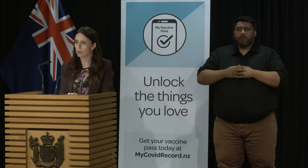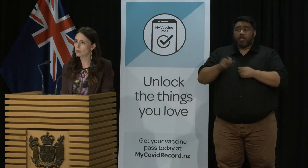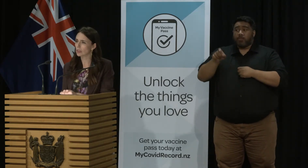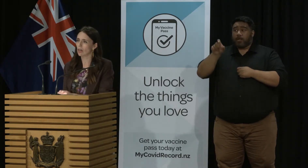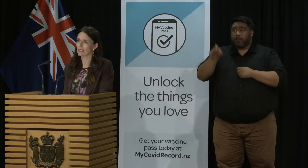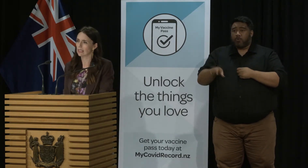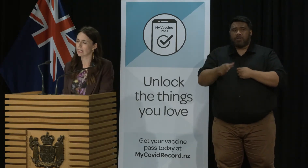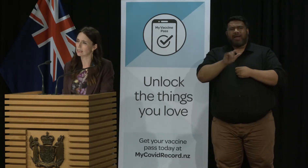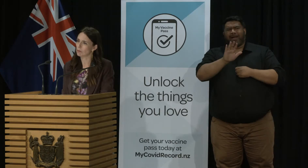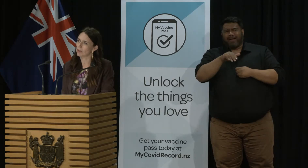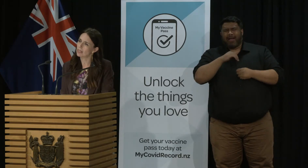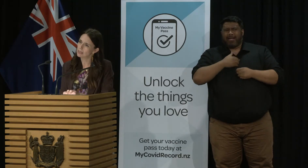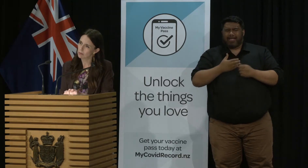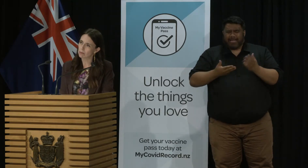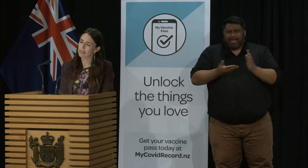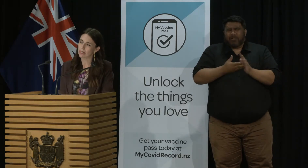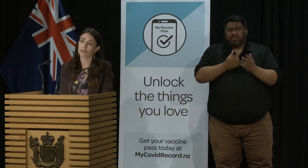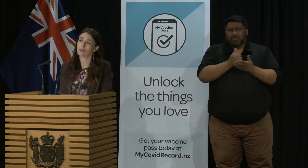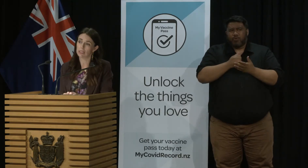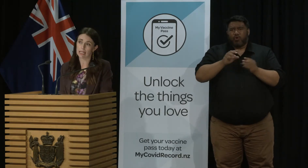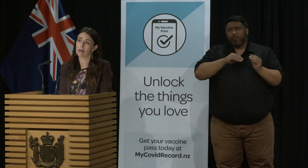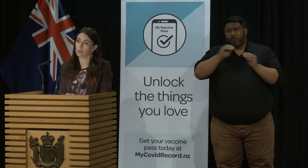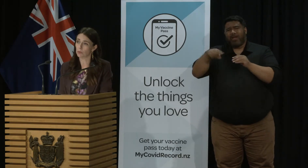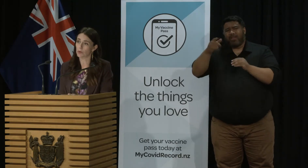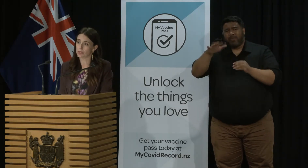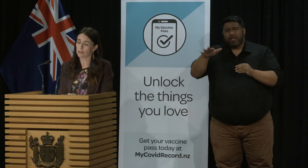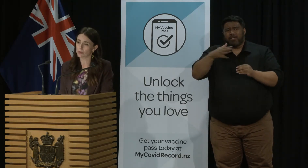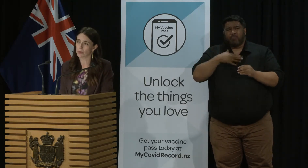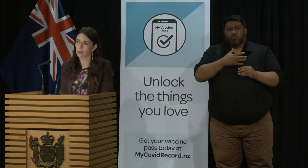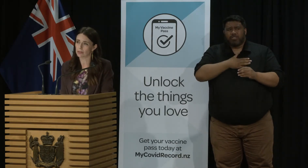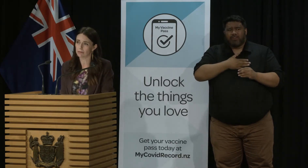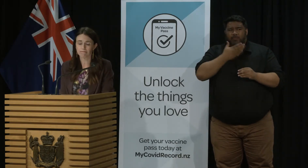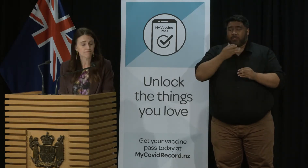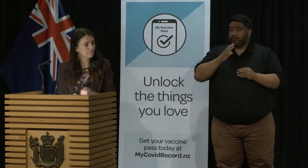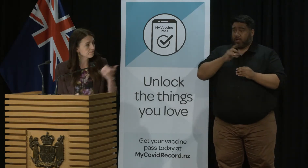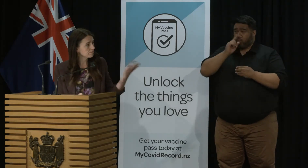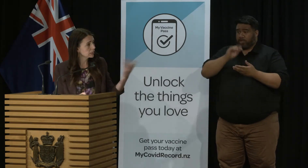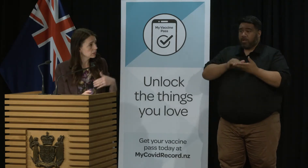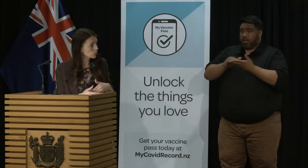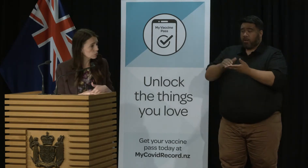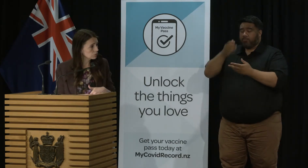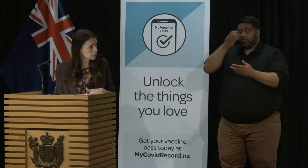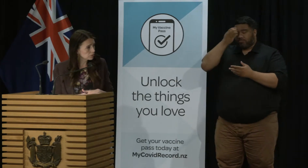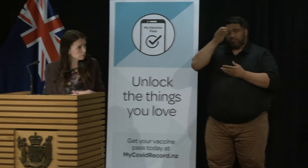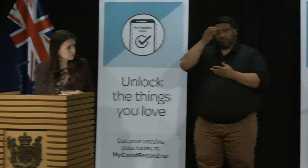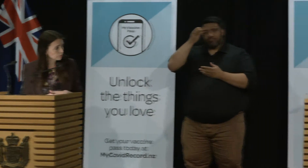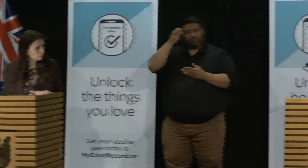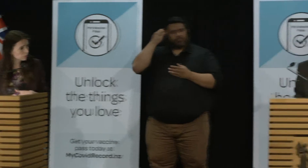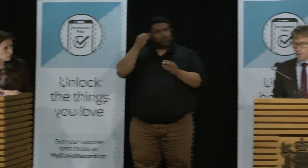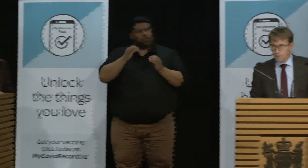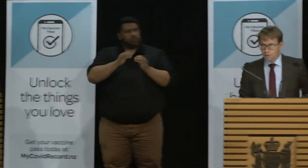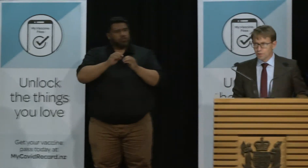continue to isolate in the place that they are currently rest siding in at that time. If they need extra supports to